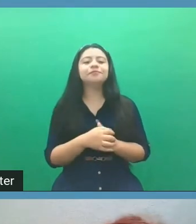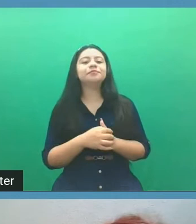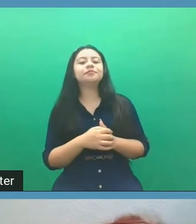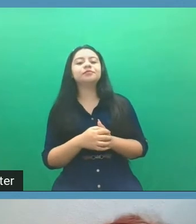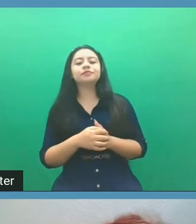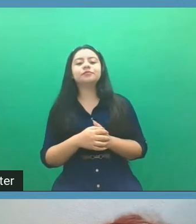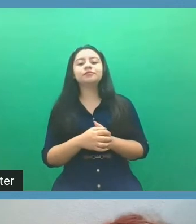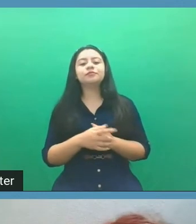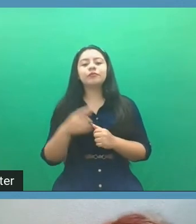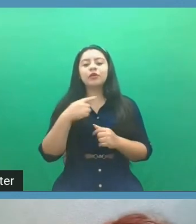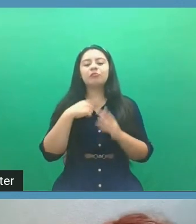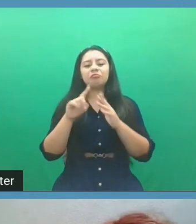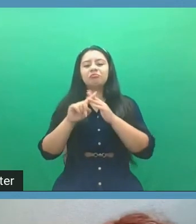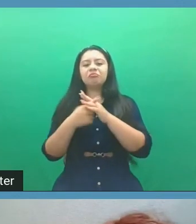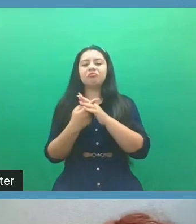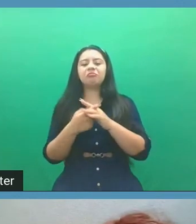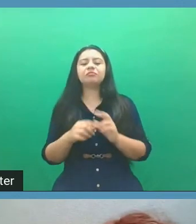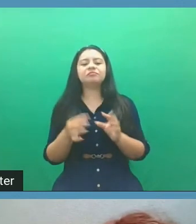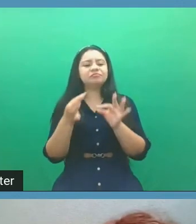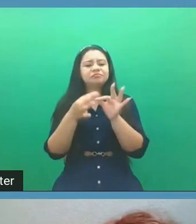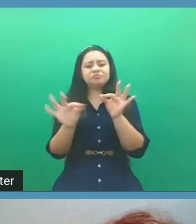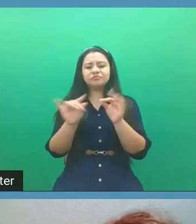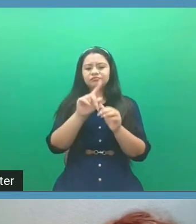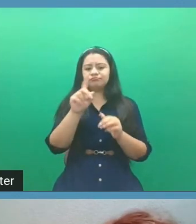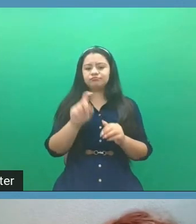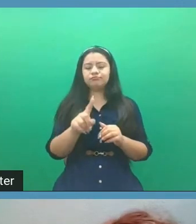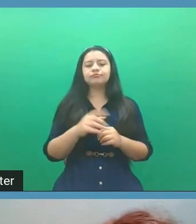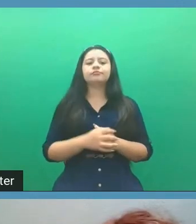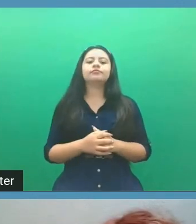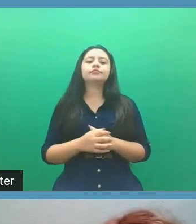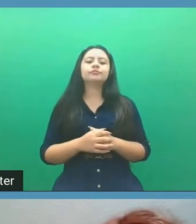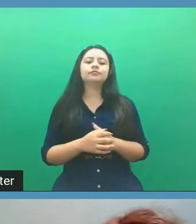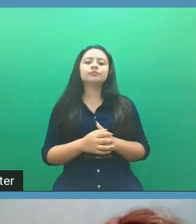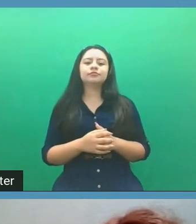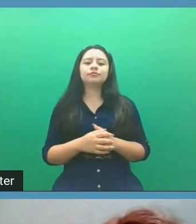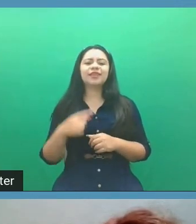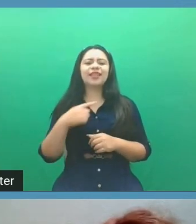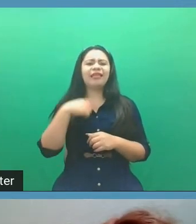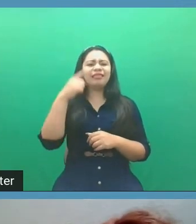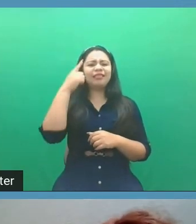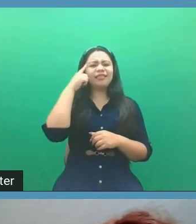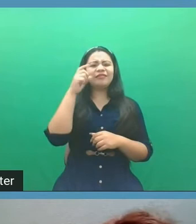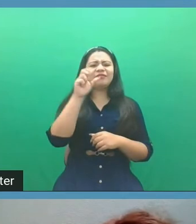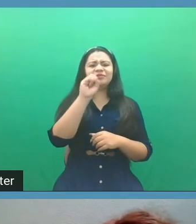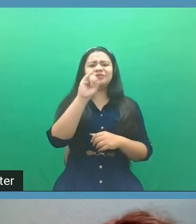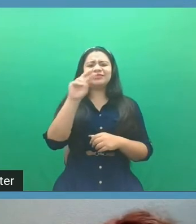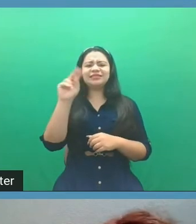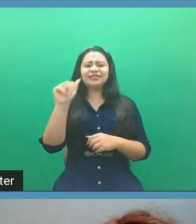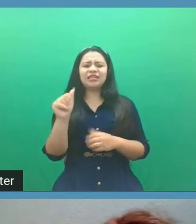I'm going to start with a simple one. I think it was from Sina who, what software did you use on